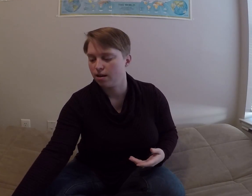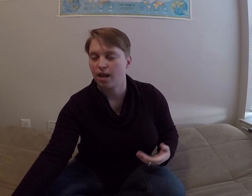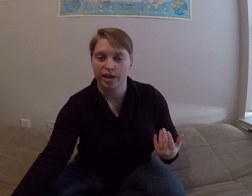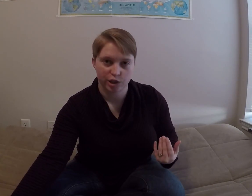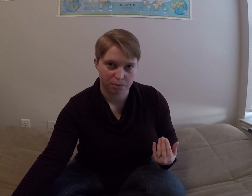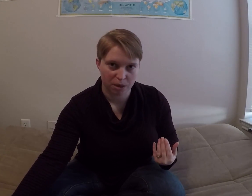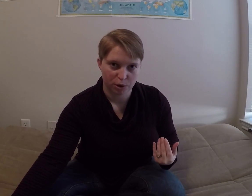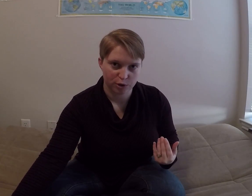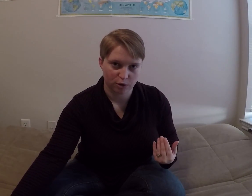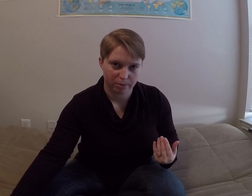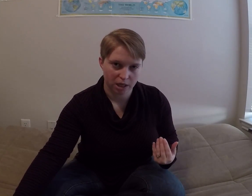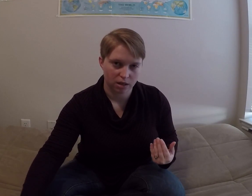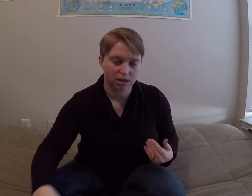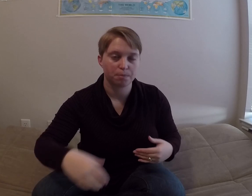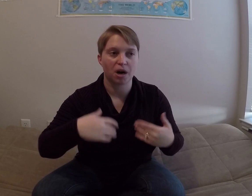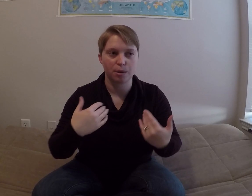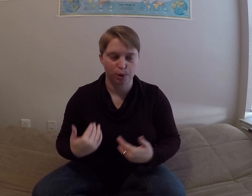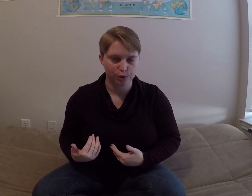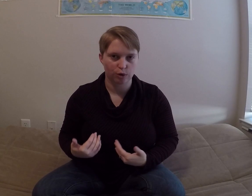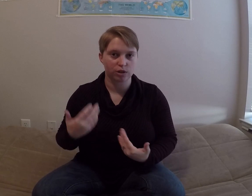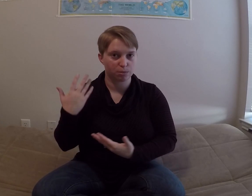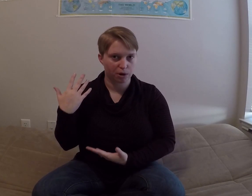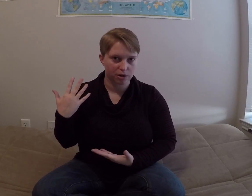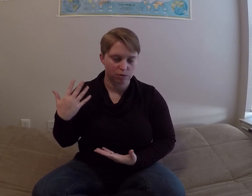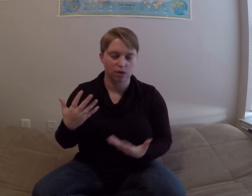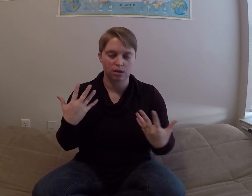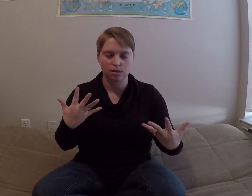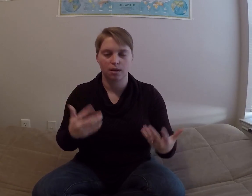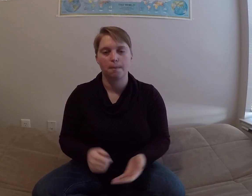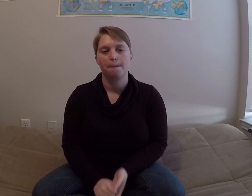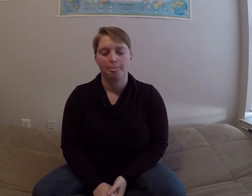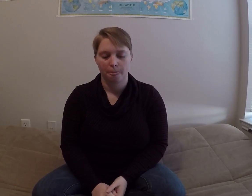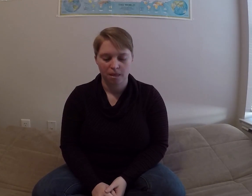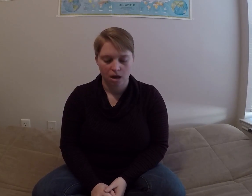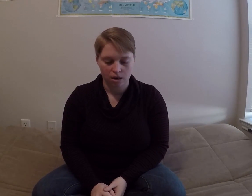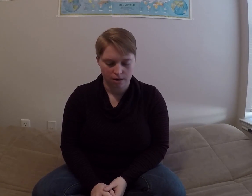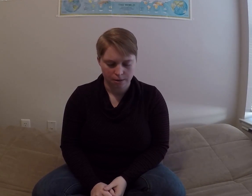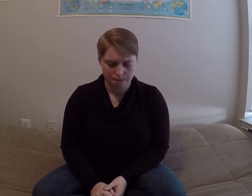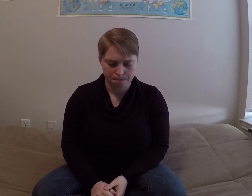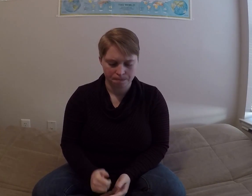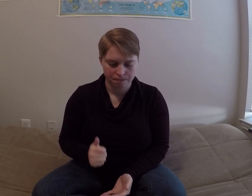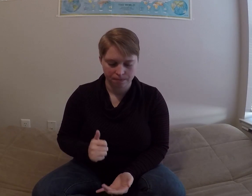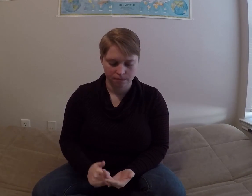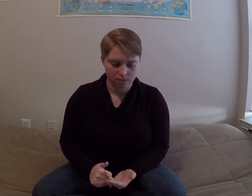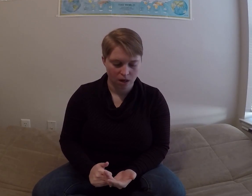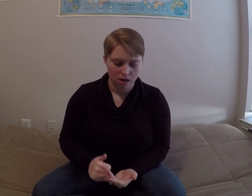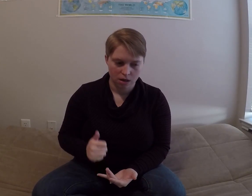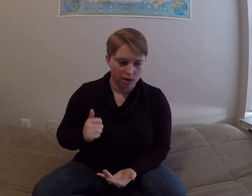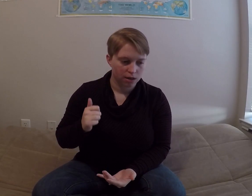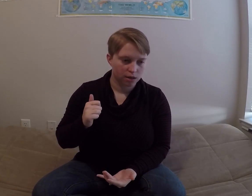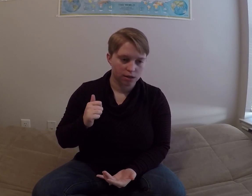That’s just my personal experience with this.